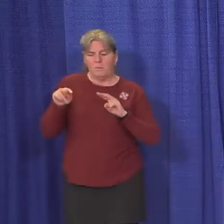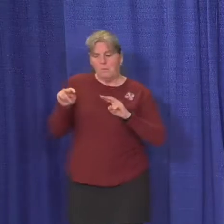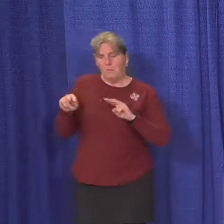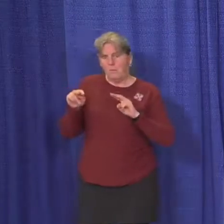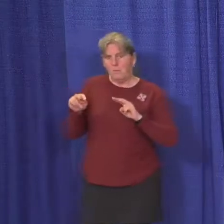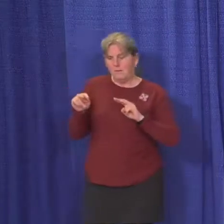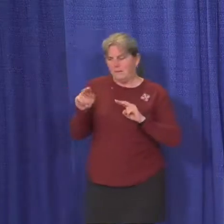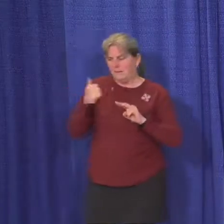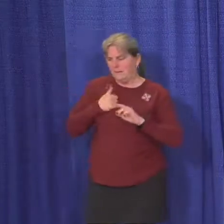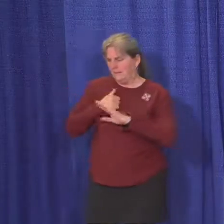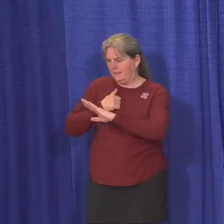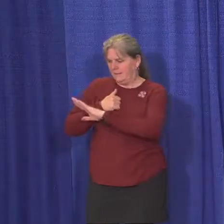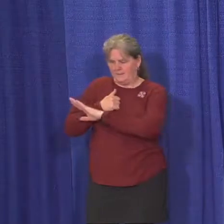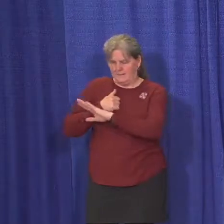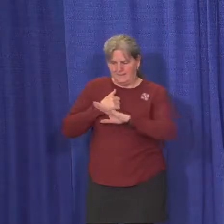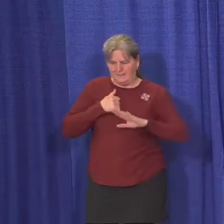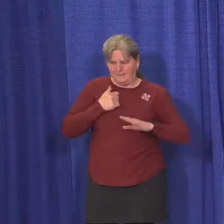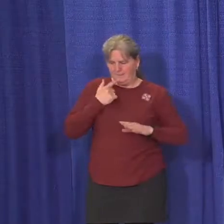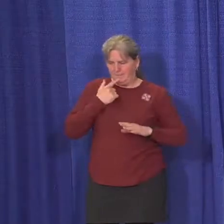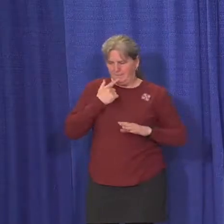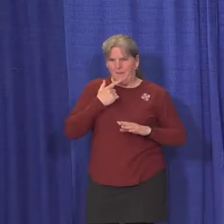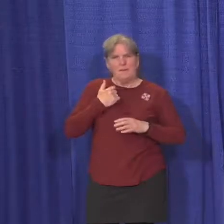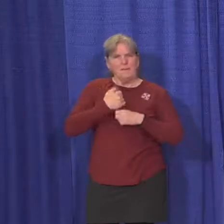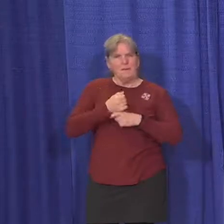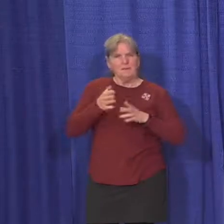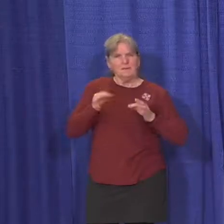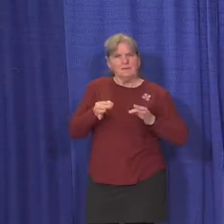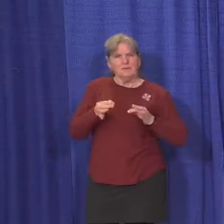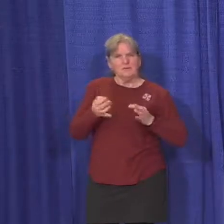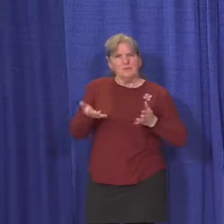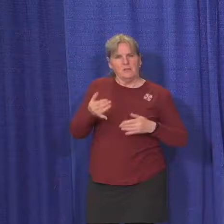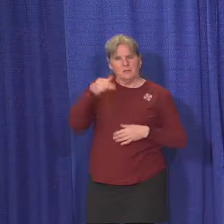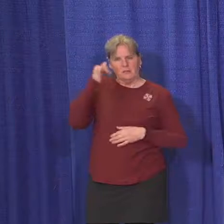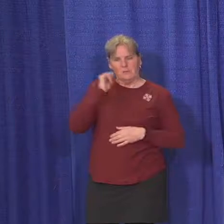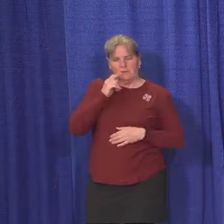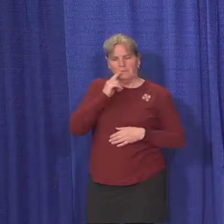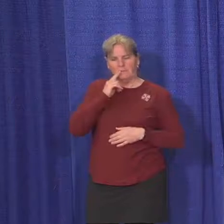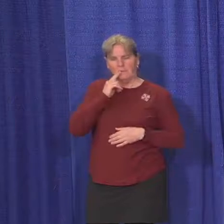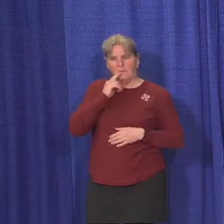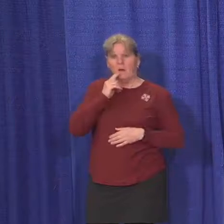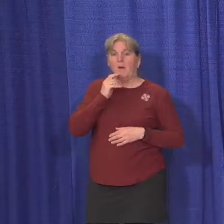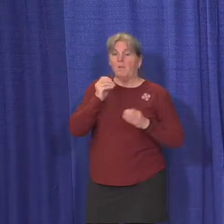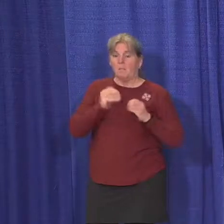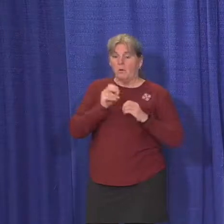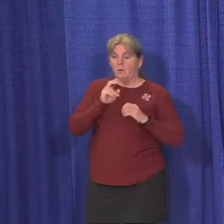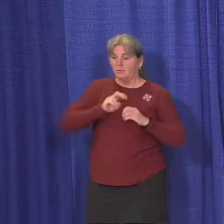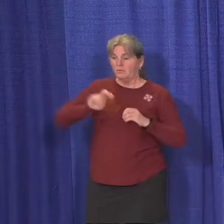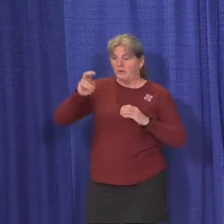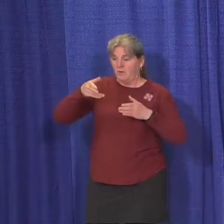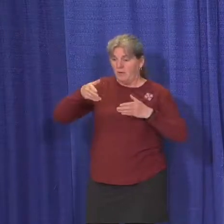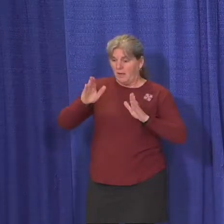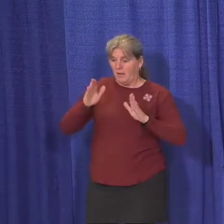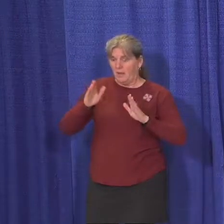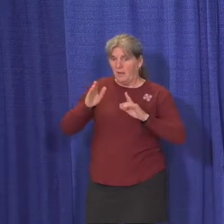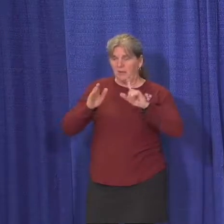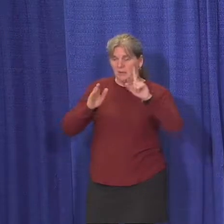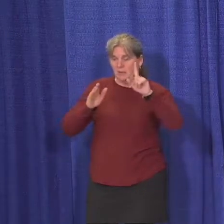inability. We can align ourselves when